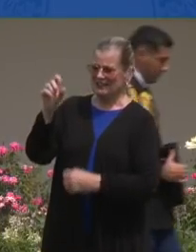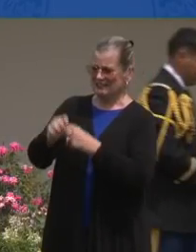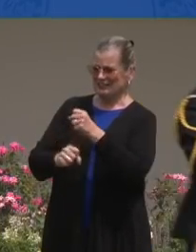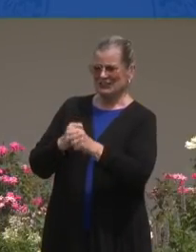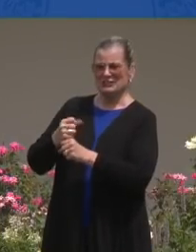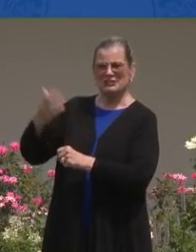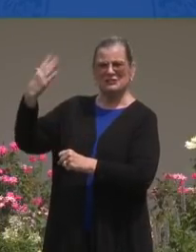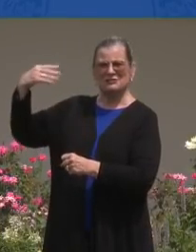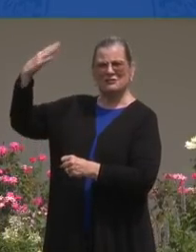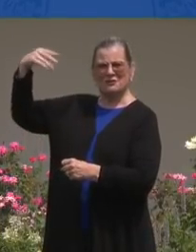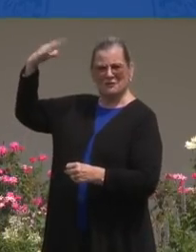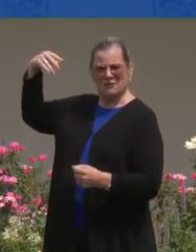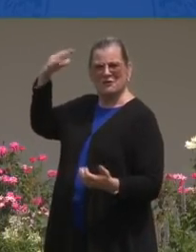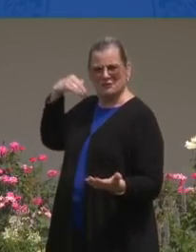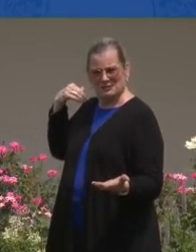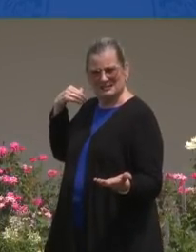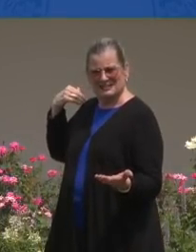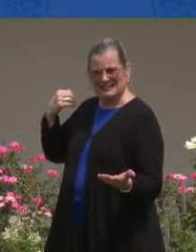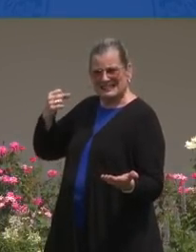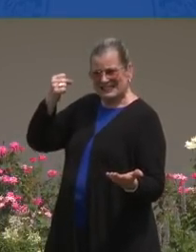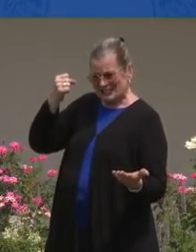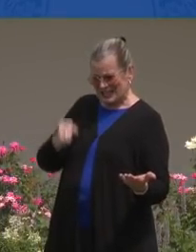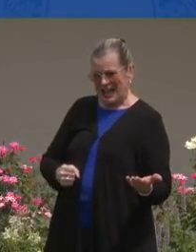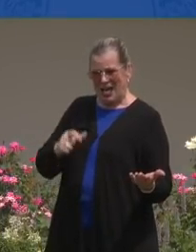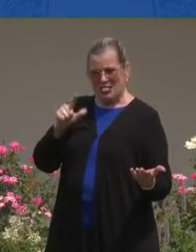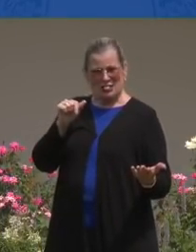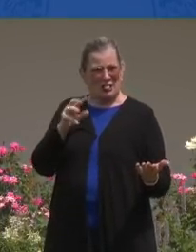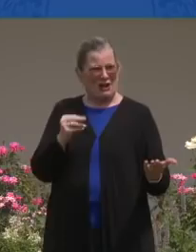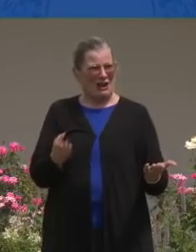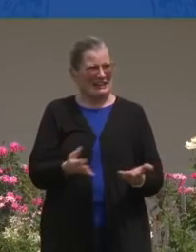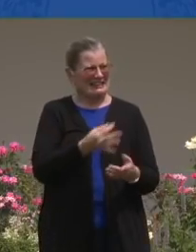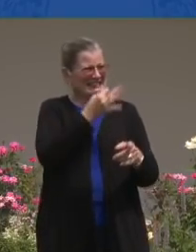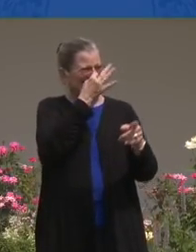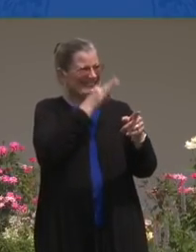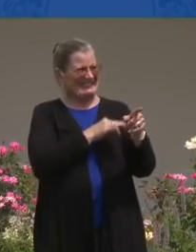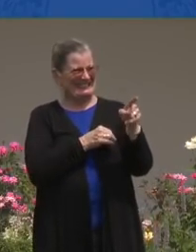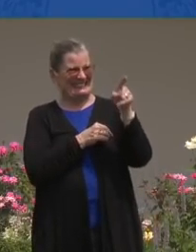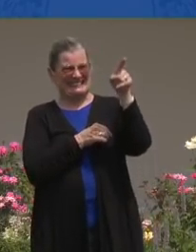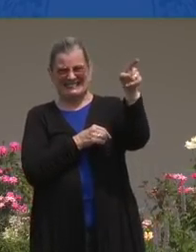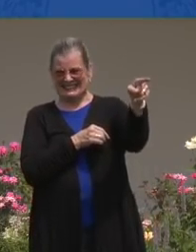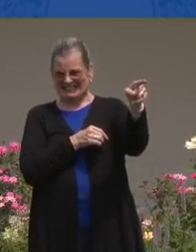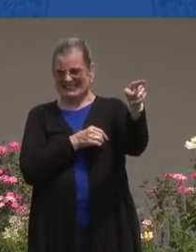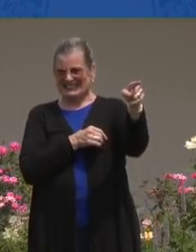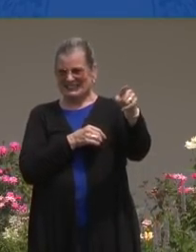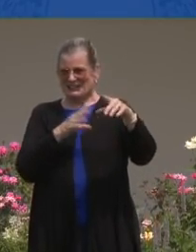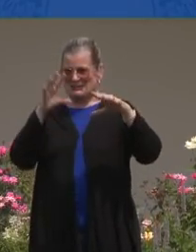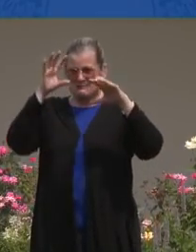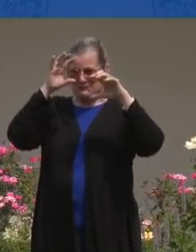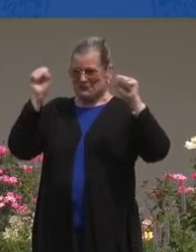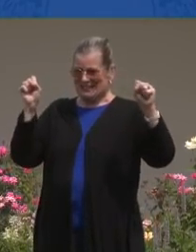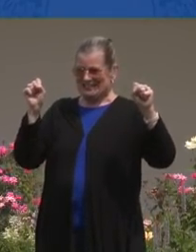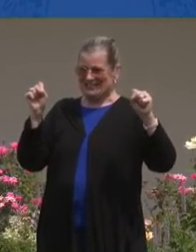President George H.W. Bush signed the Americans with Disabilities Act.